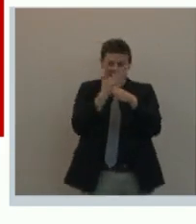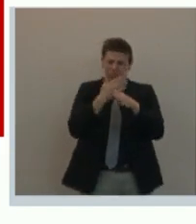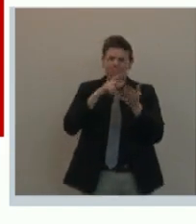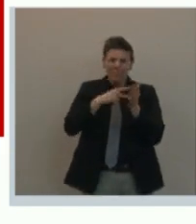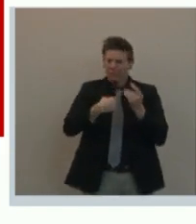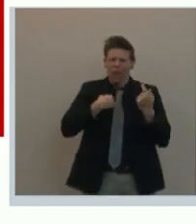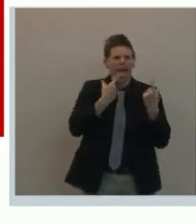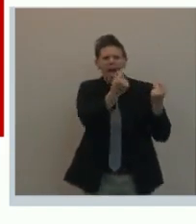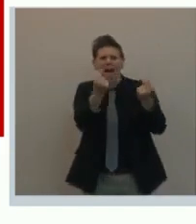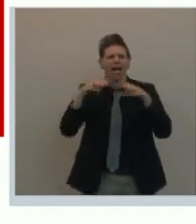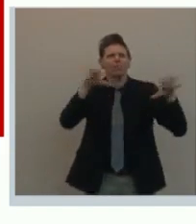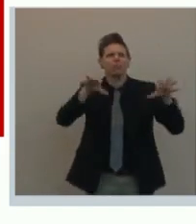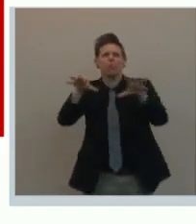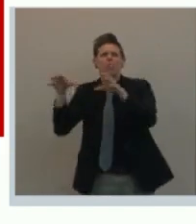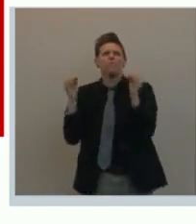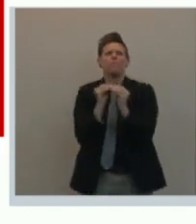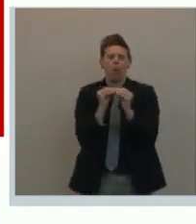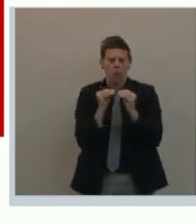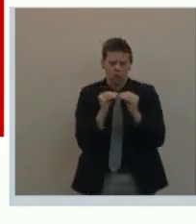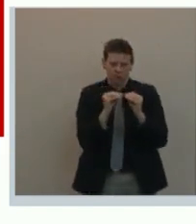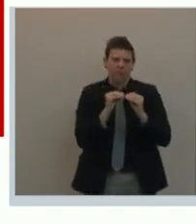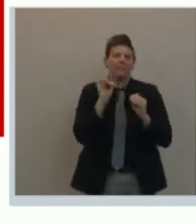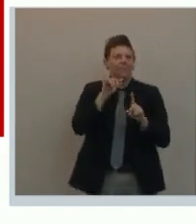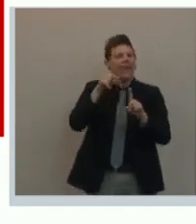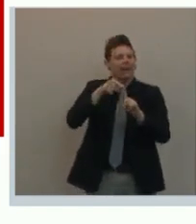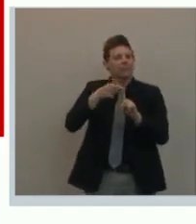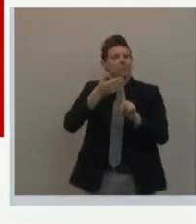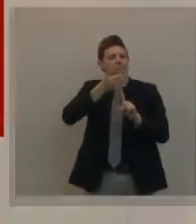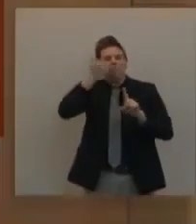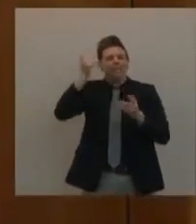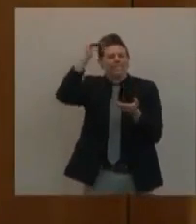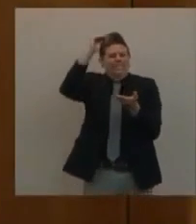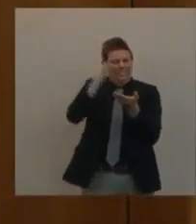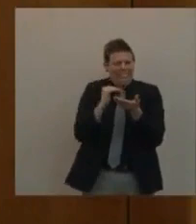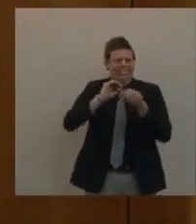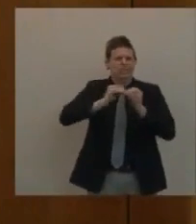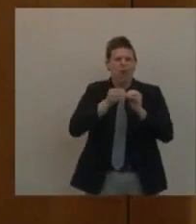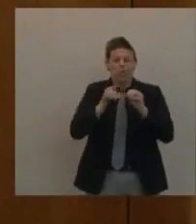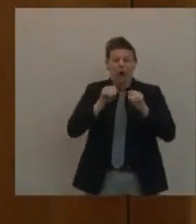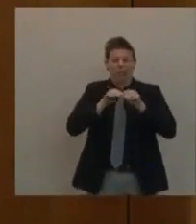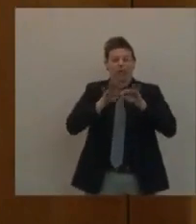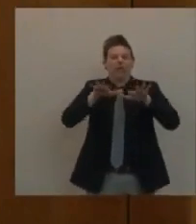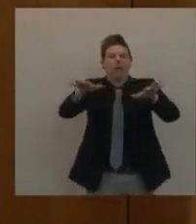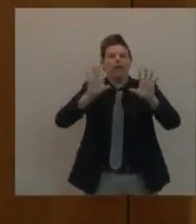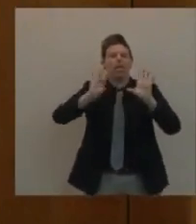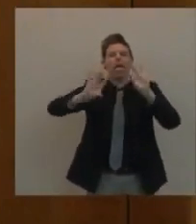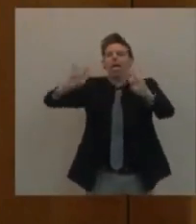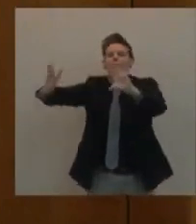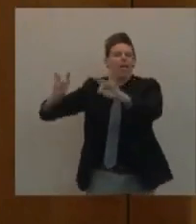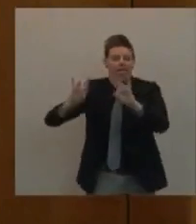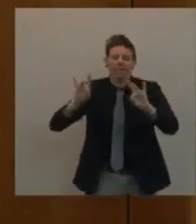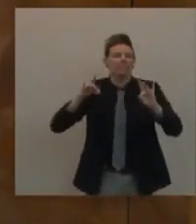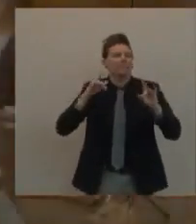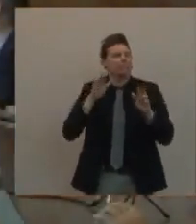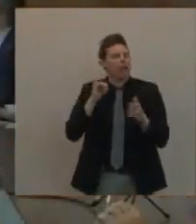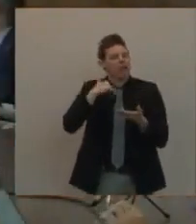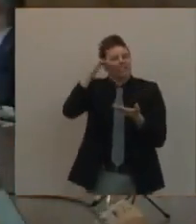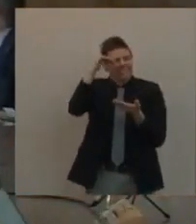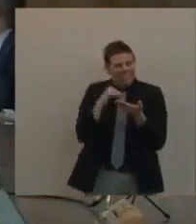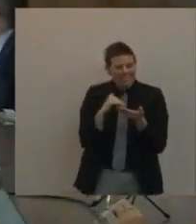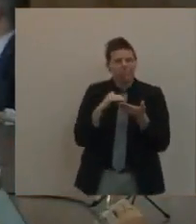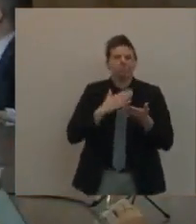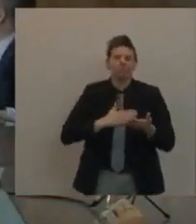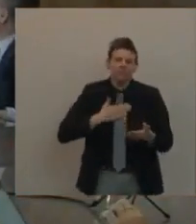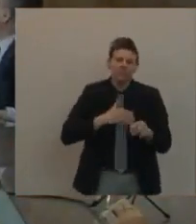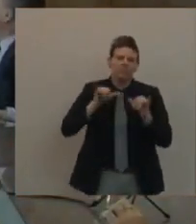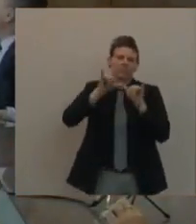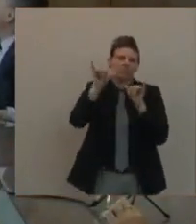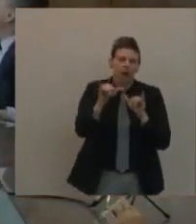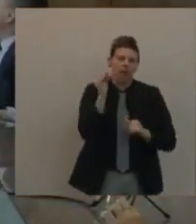AND ACTUALLY, IN THE HIGH INTERVENTION, WE COULD HANDLE THIS AND PROVIDE THE BEST POSSIBLE MEDICAL CARE FOR EVERY NEW MEXICAN.